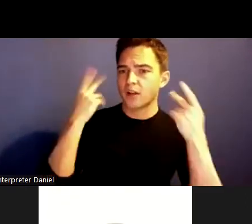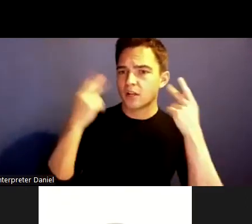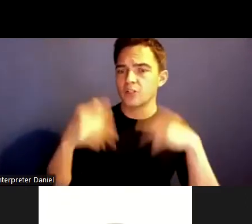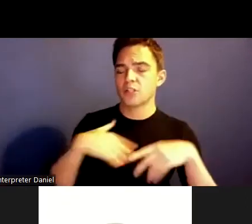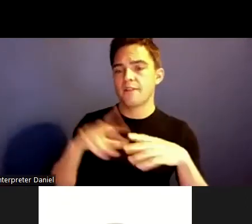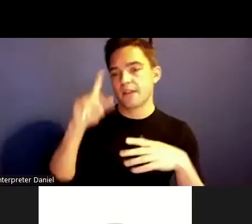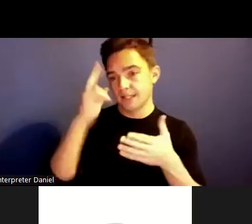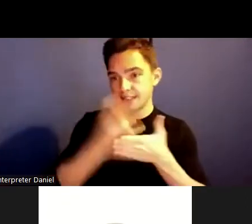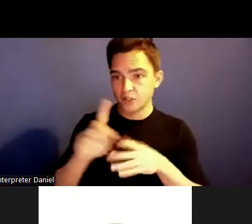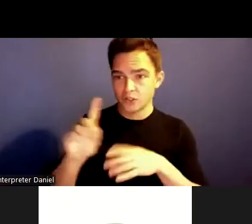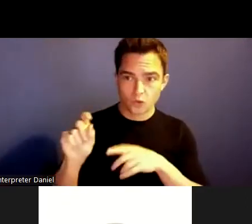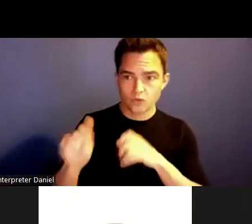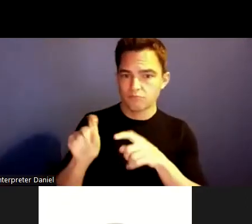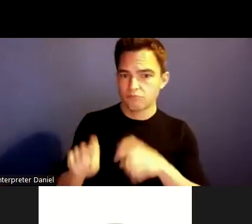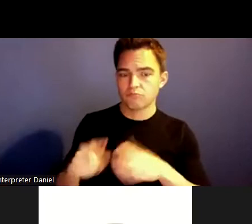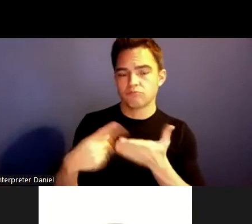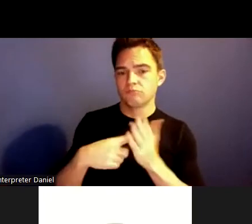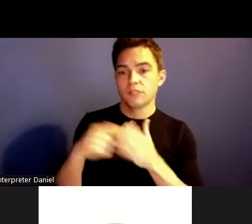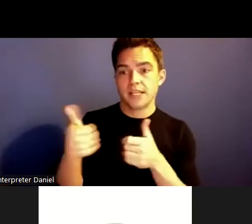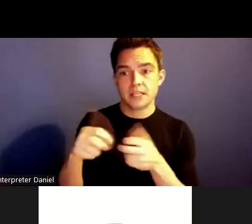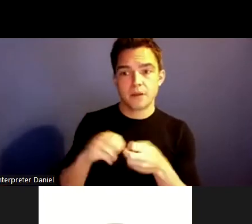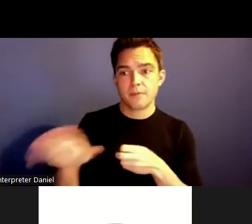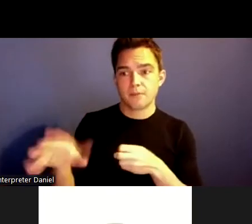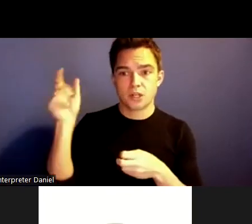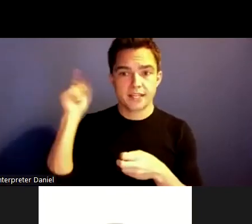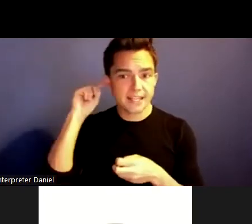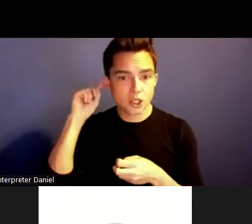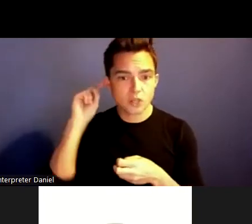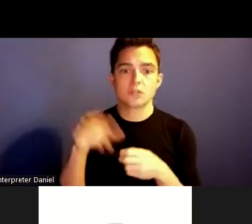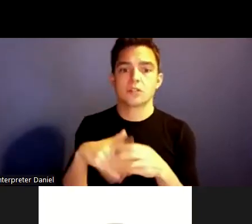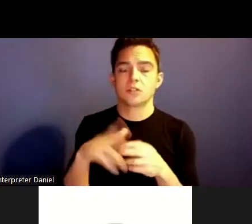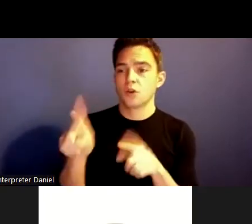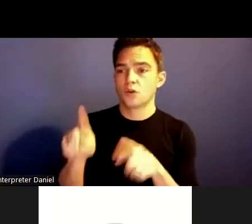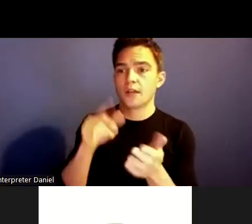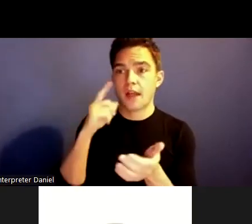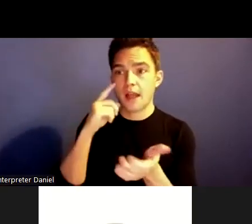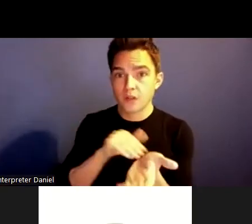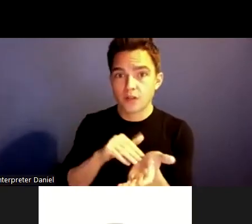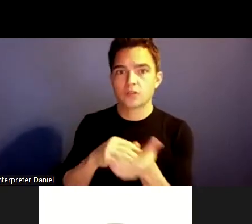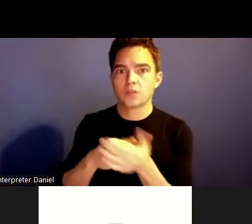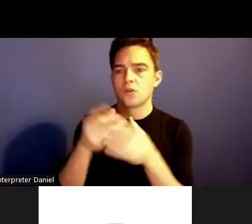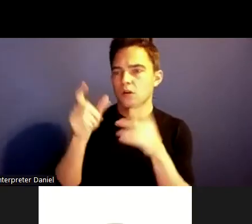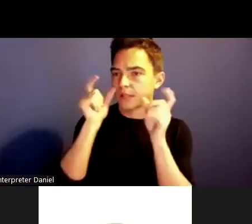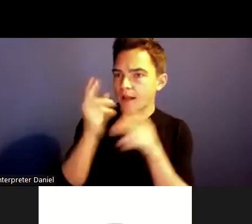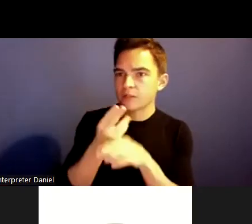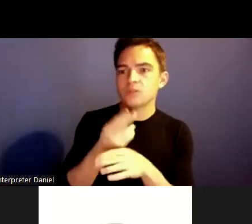disorder? Does she have any problems with her ears? Does she see the eye doctor wearing glasses or? And then you just go